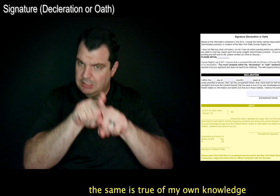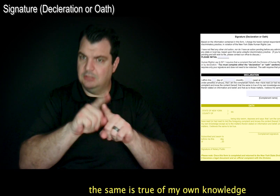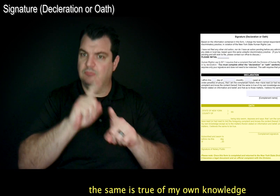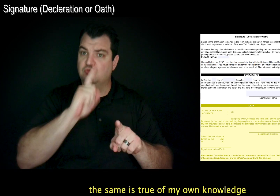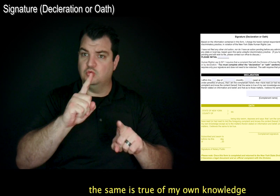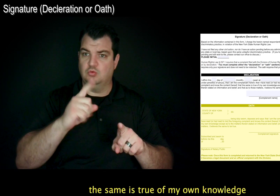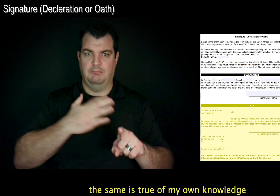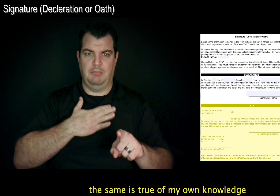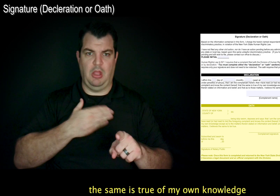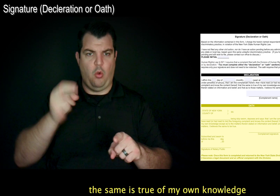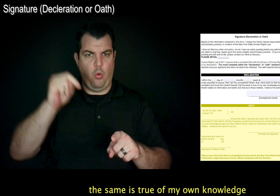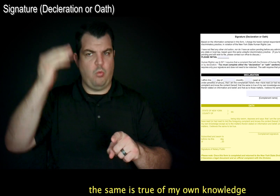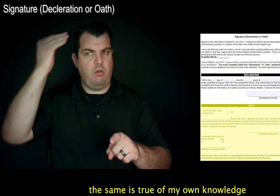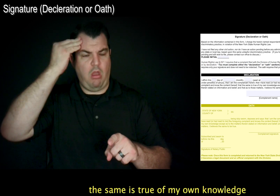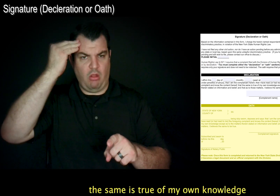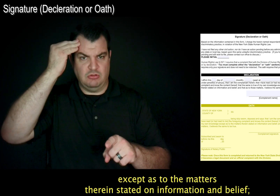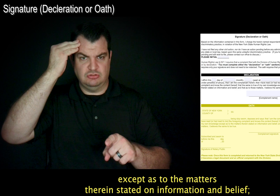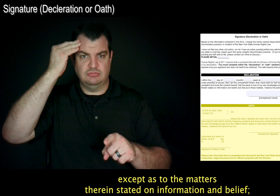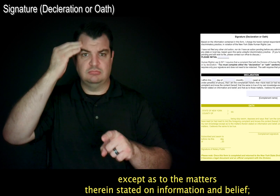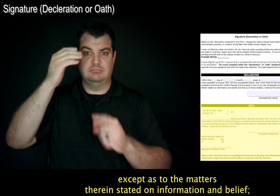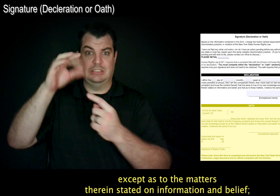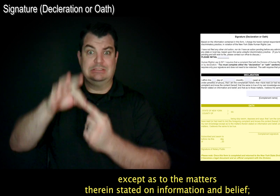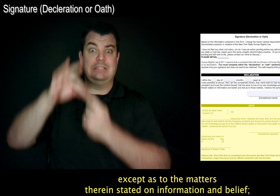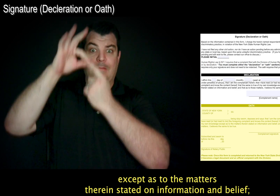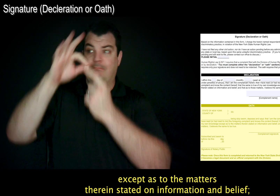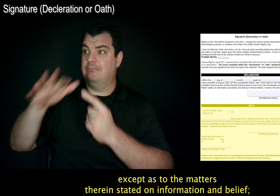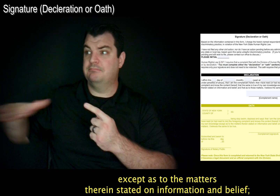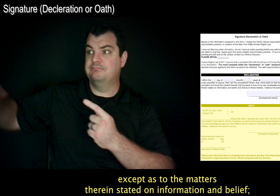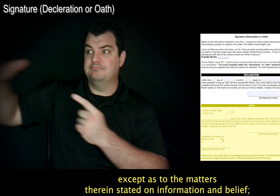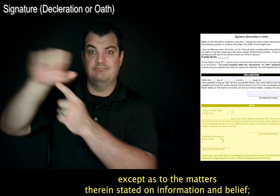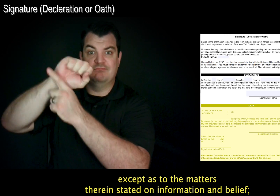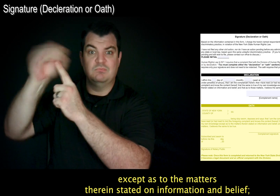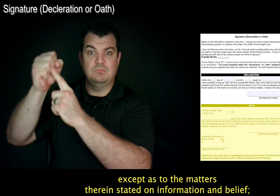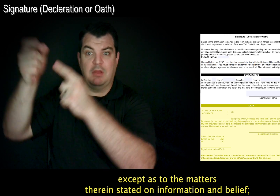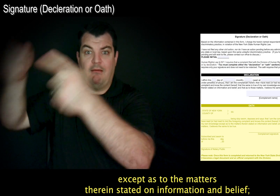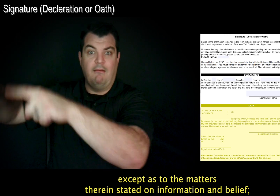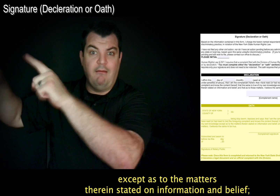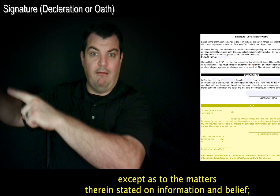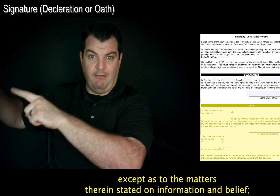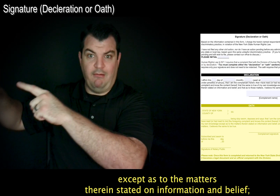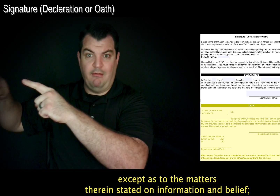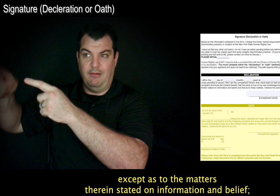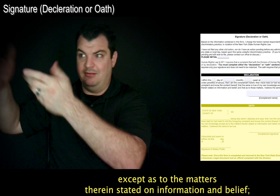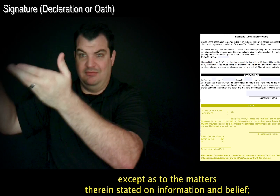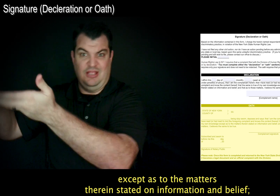the same is true of my own knowledge except as to the matters therein stated on information and belief;